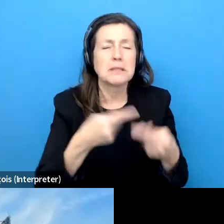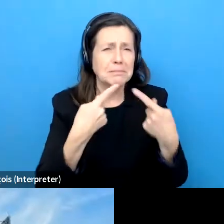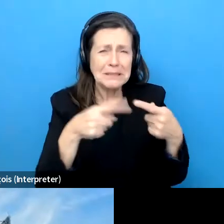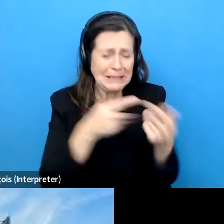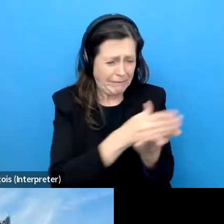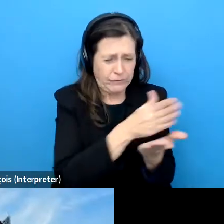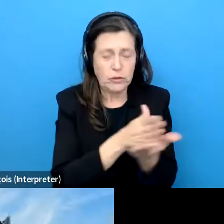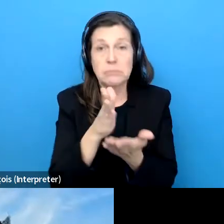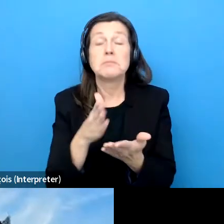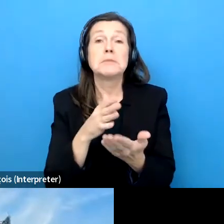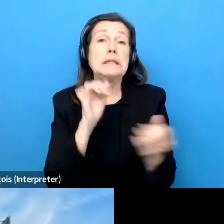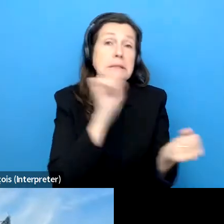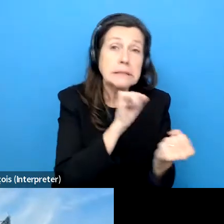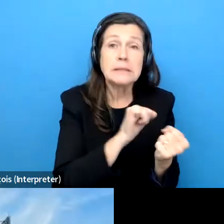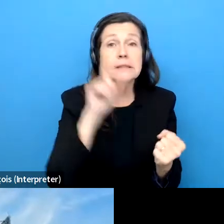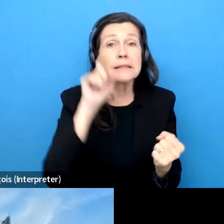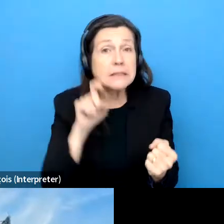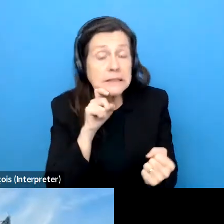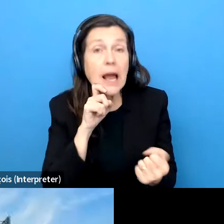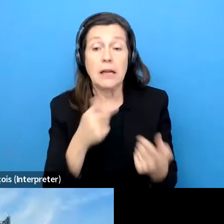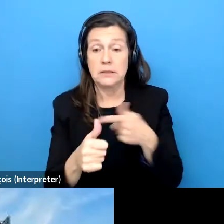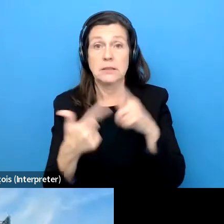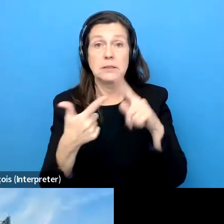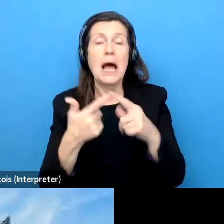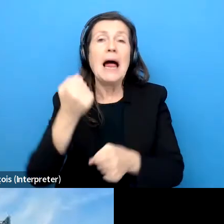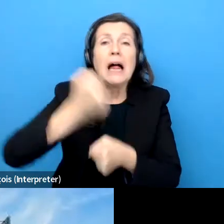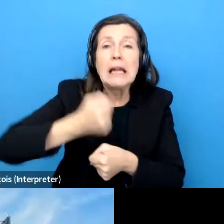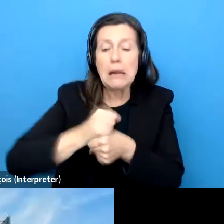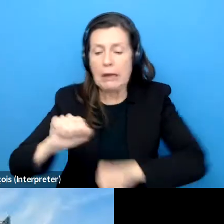Sexual labour, especially, domestic servitur, criminality,